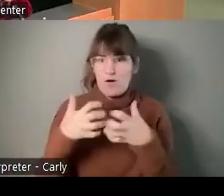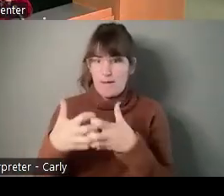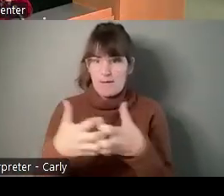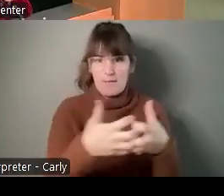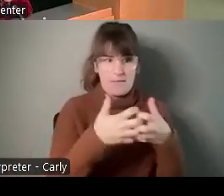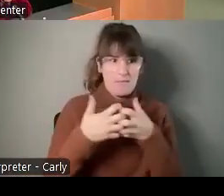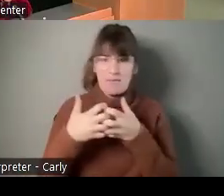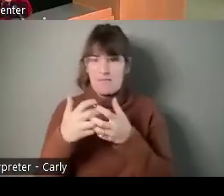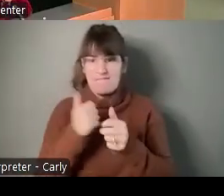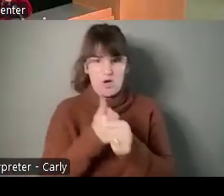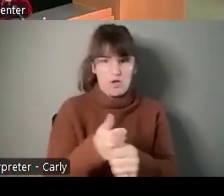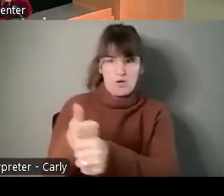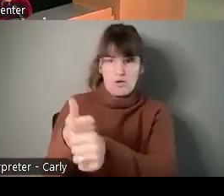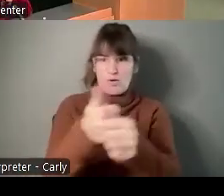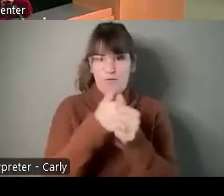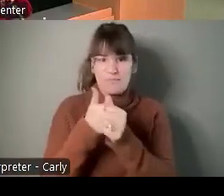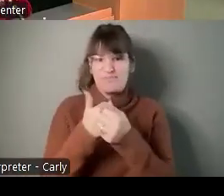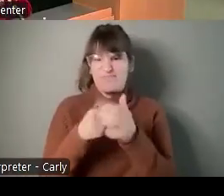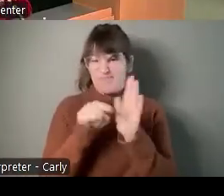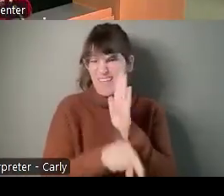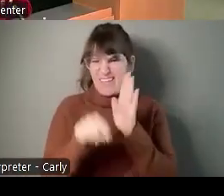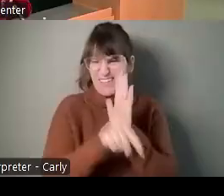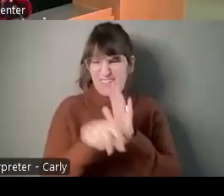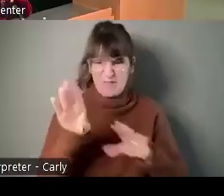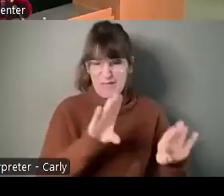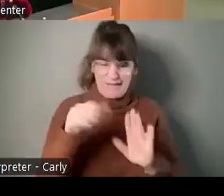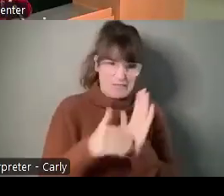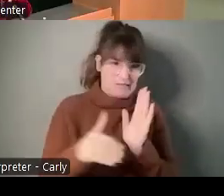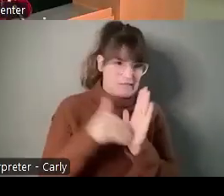and um there's just a lot of negative behaviors that are often perpetuated. iatrogenic risk to